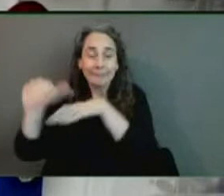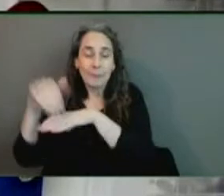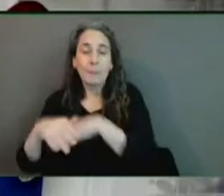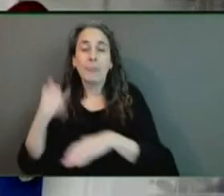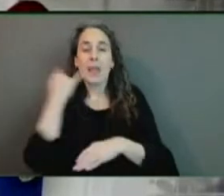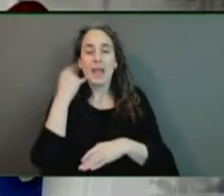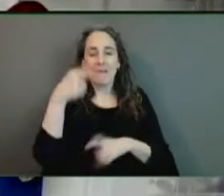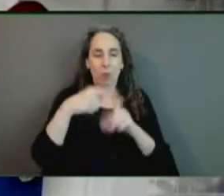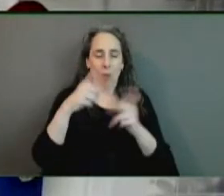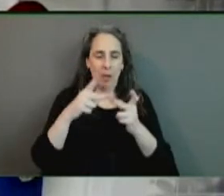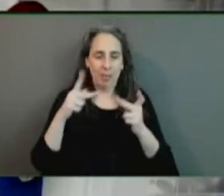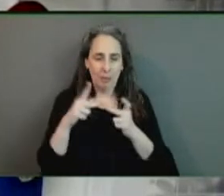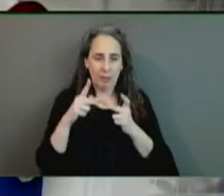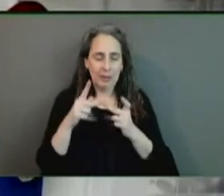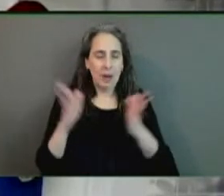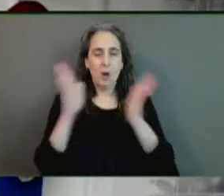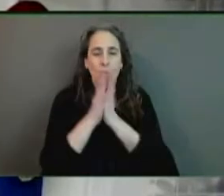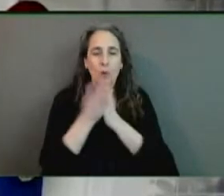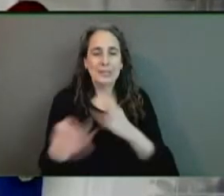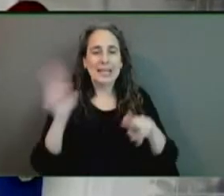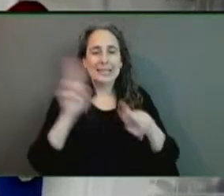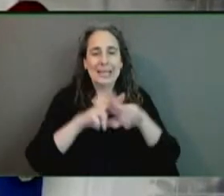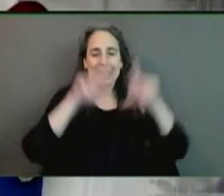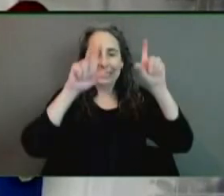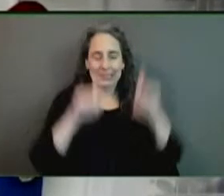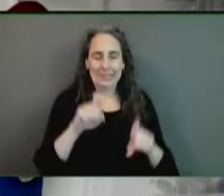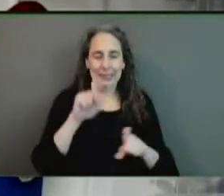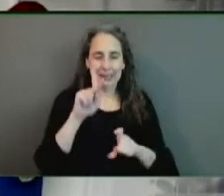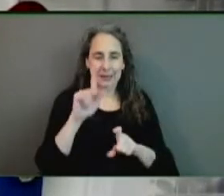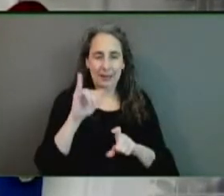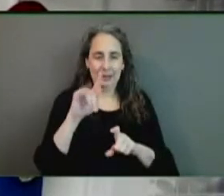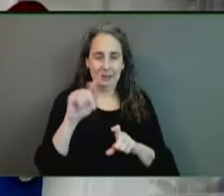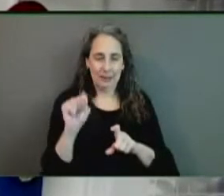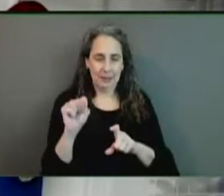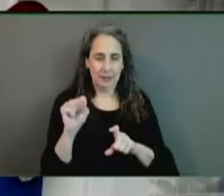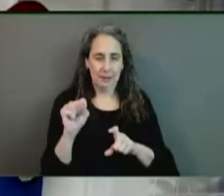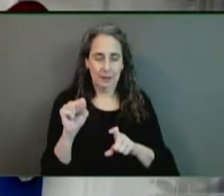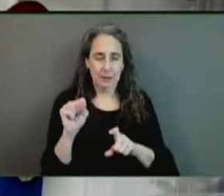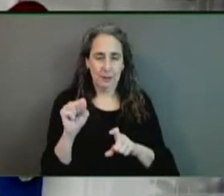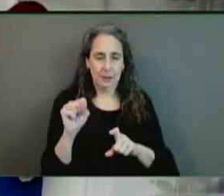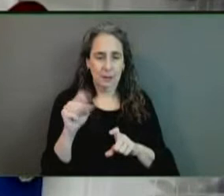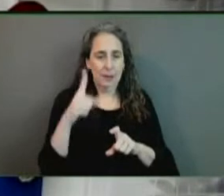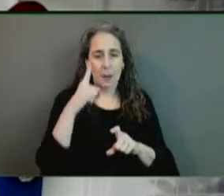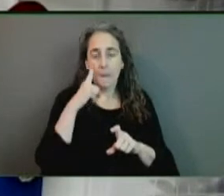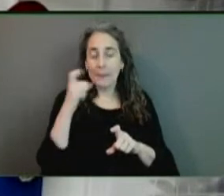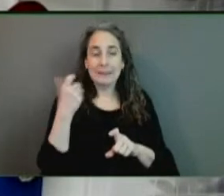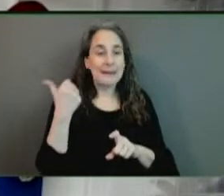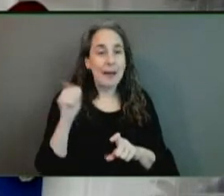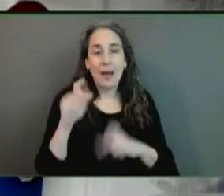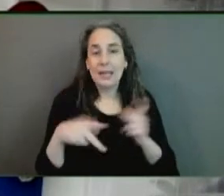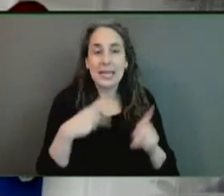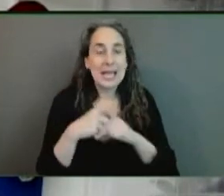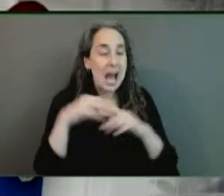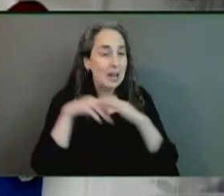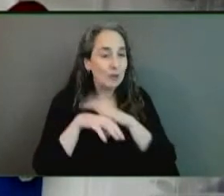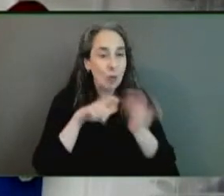delivered to all schools. Um If a location requested additional